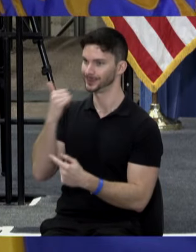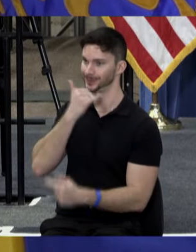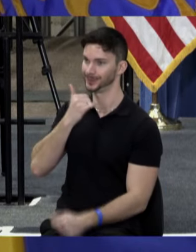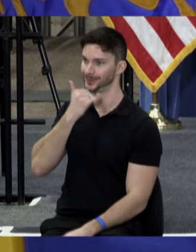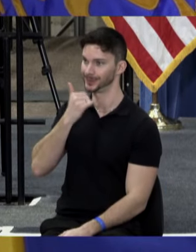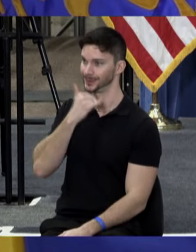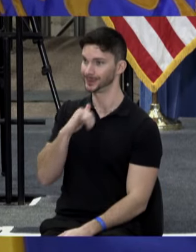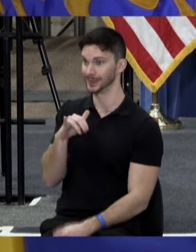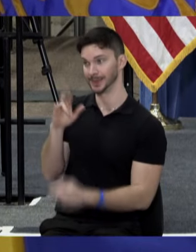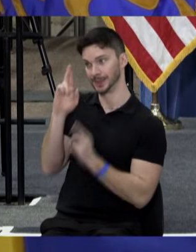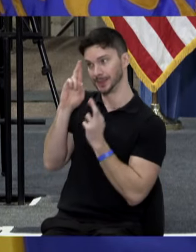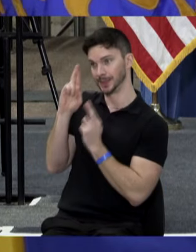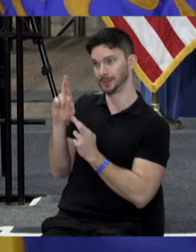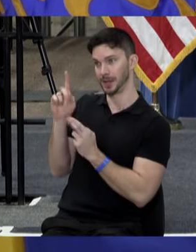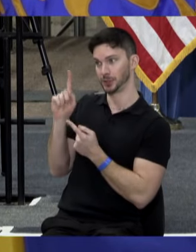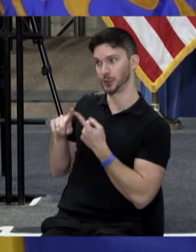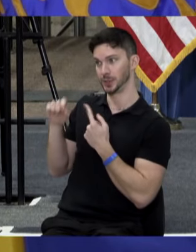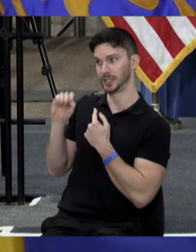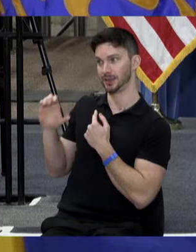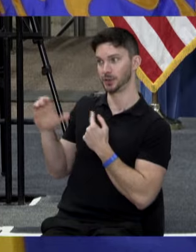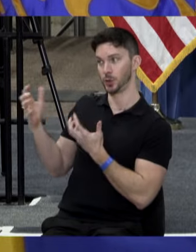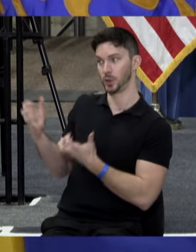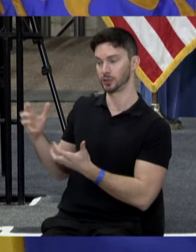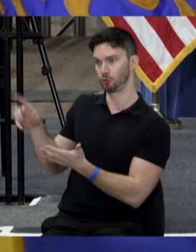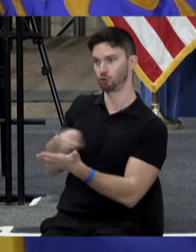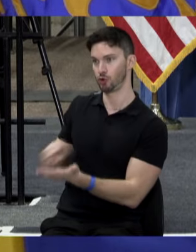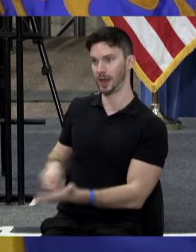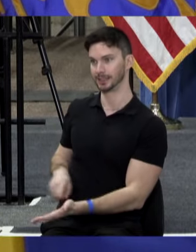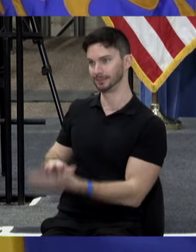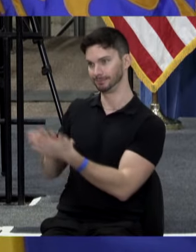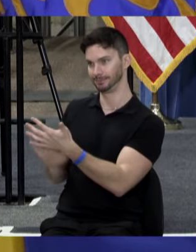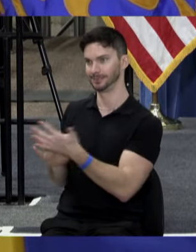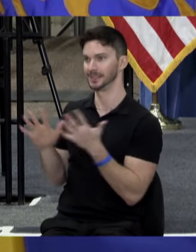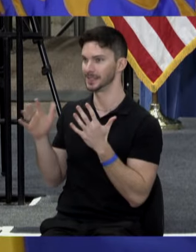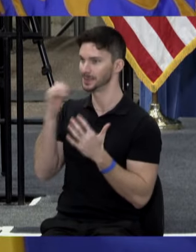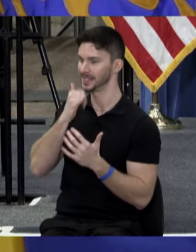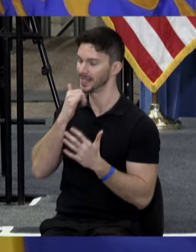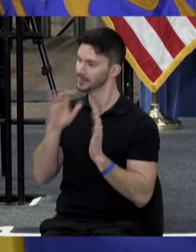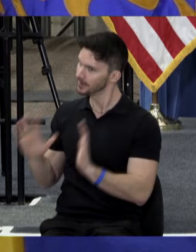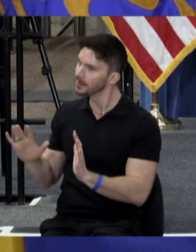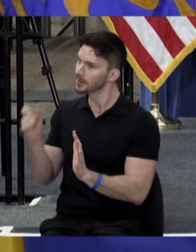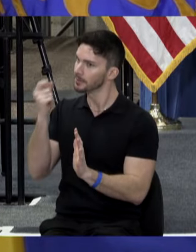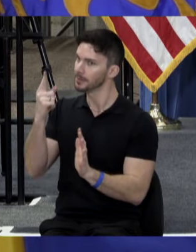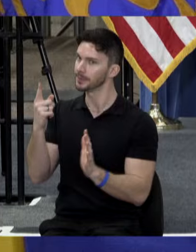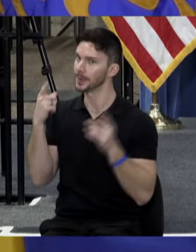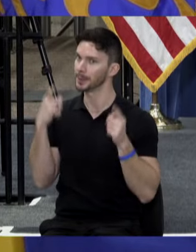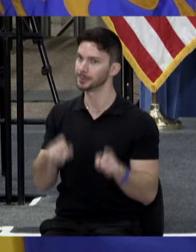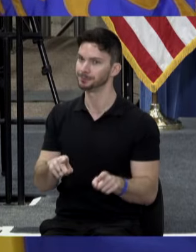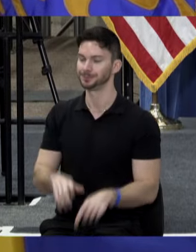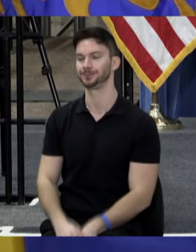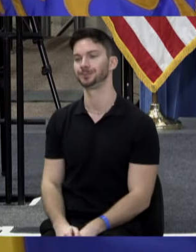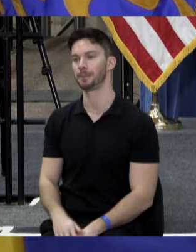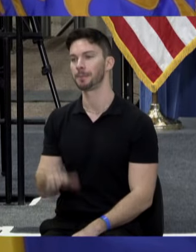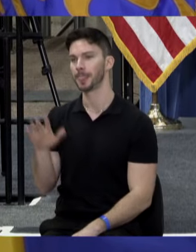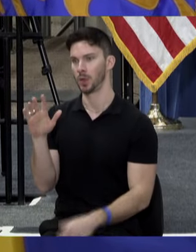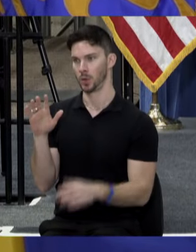respect to my secretary here who wants to correct those mistakes. But let me explain this. The VA,